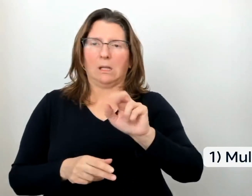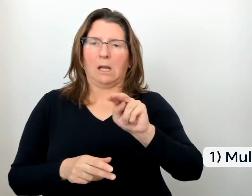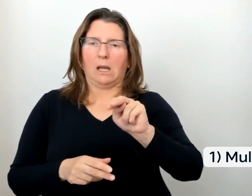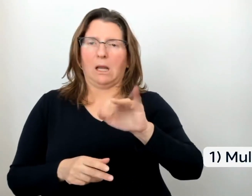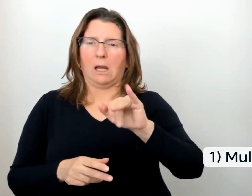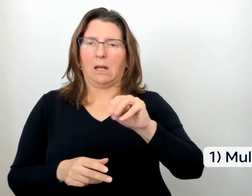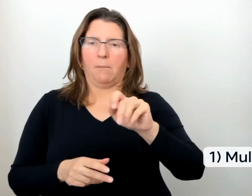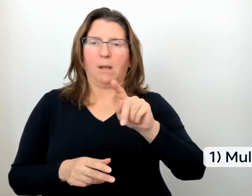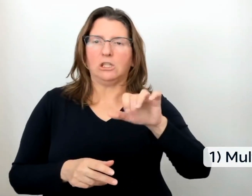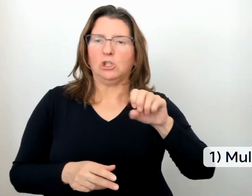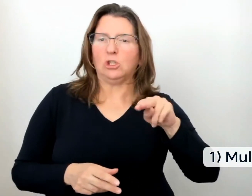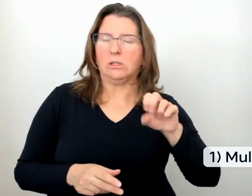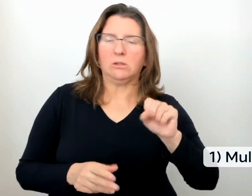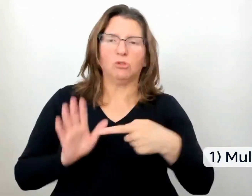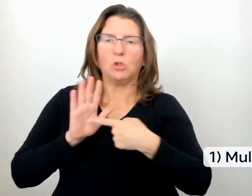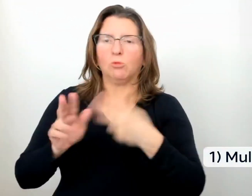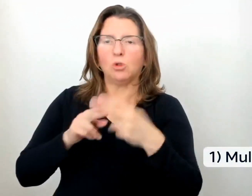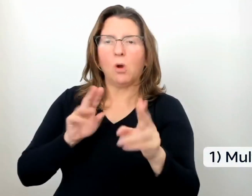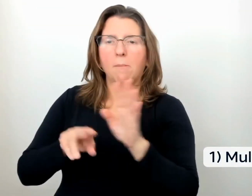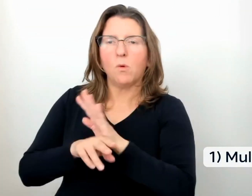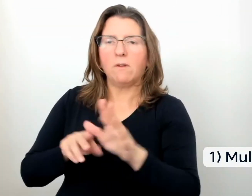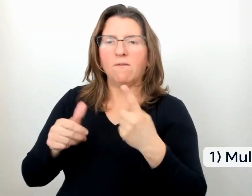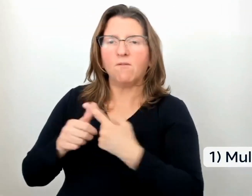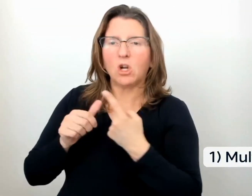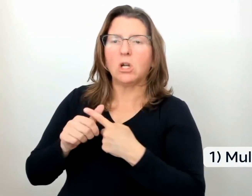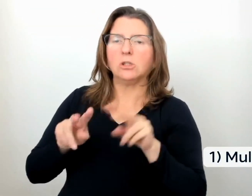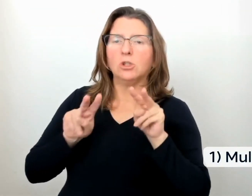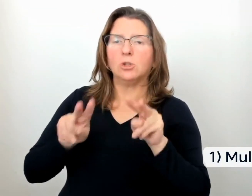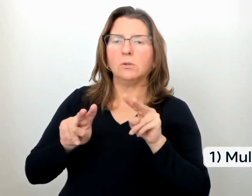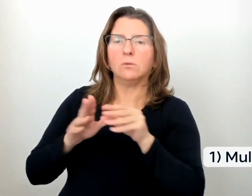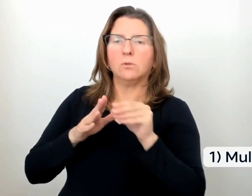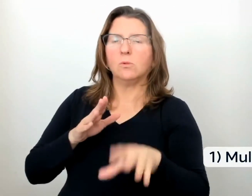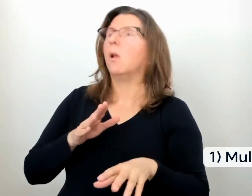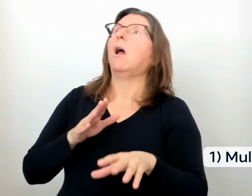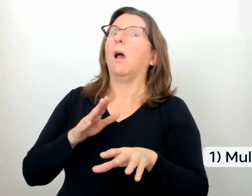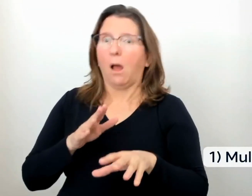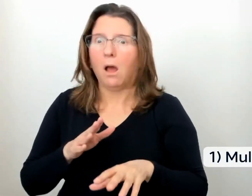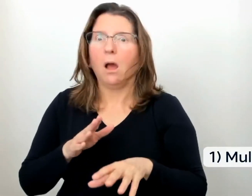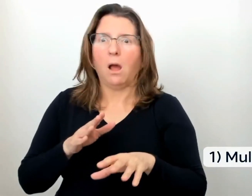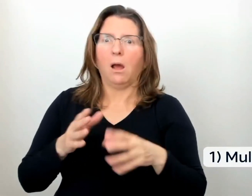For example, using animation for your first representation, which students may find fun,